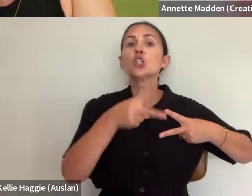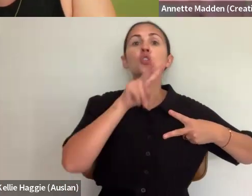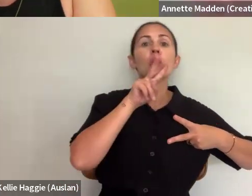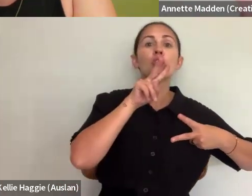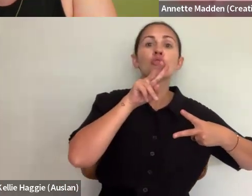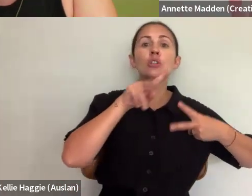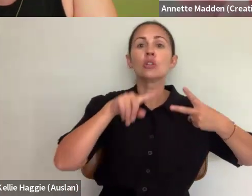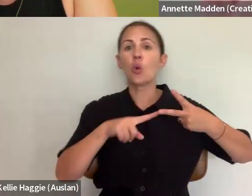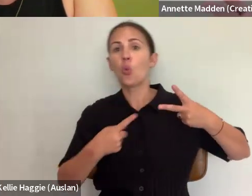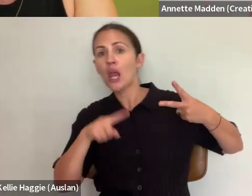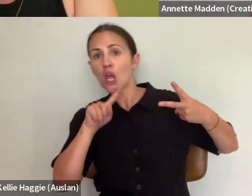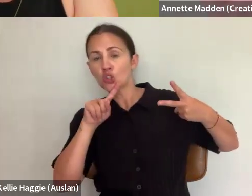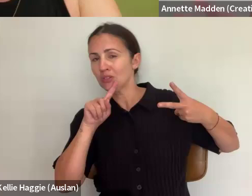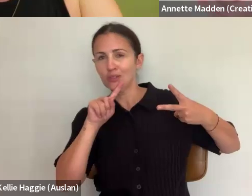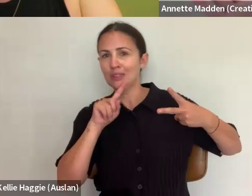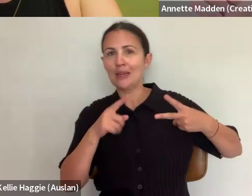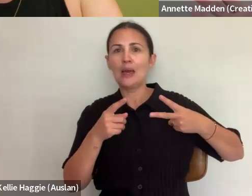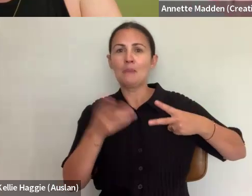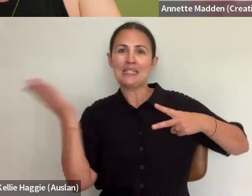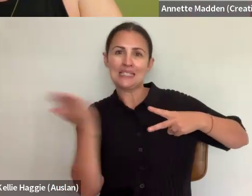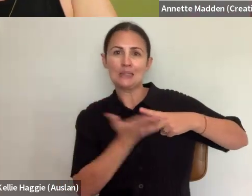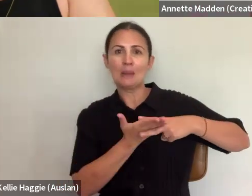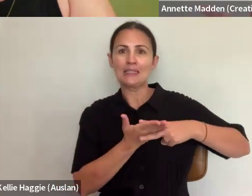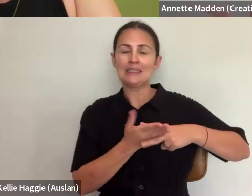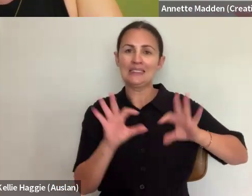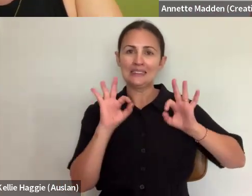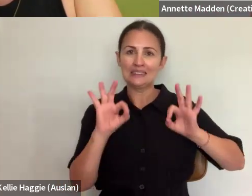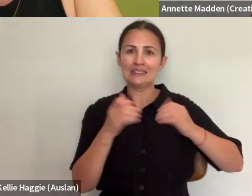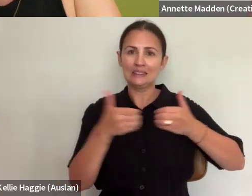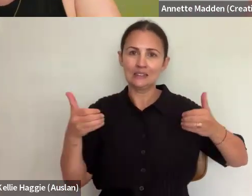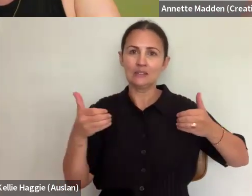you could not, for example, wait it